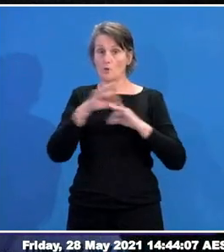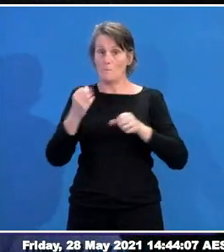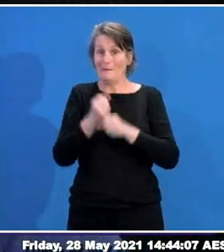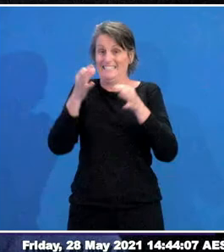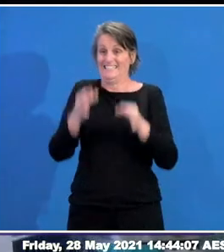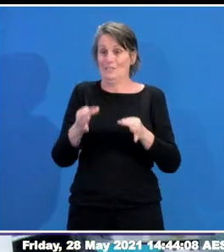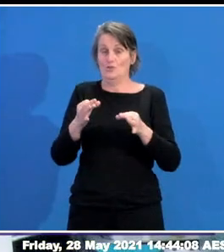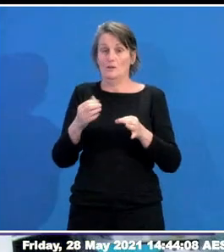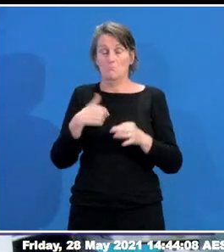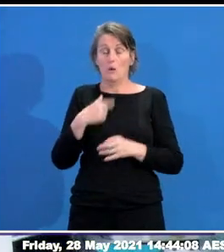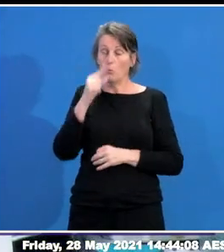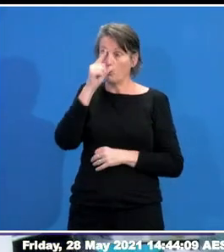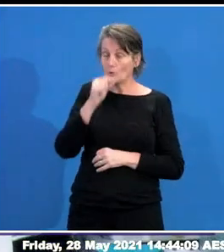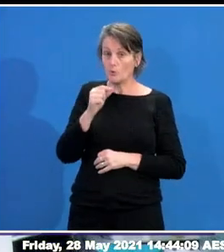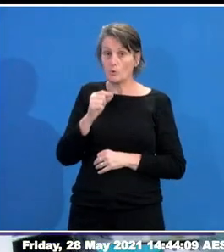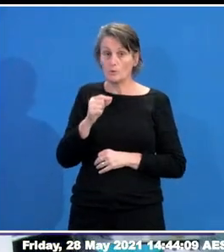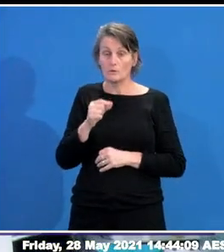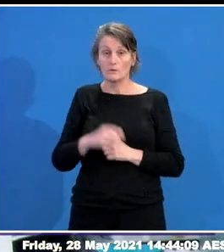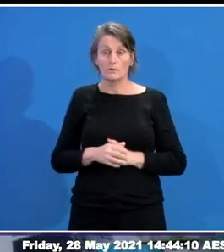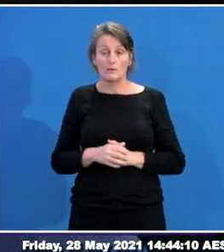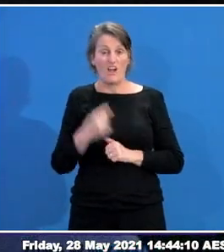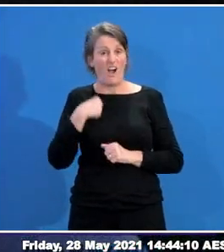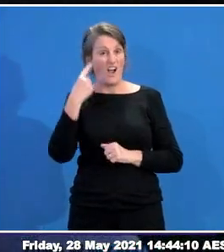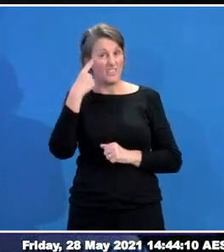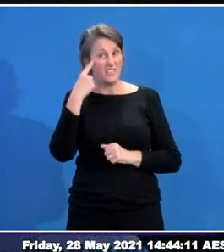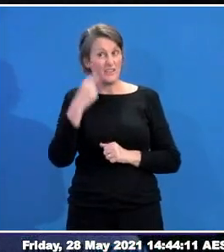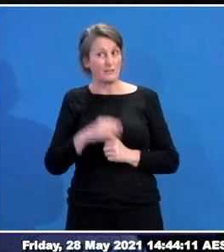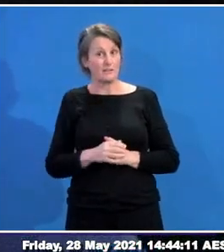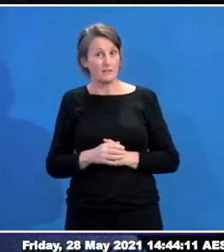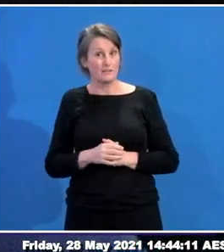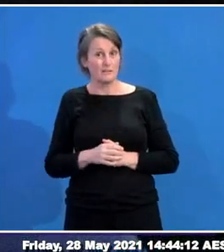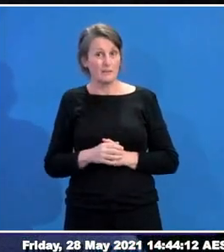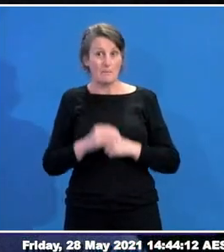I think we've seen in a range of different areas a very lively debate about how